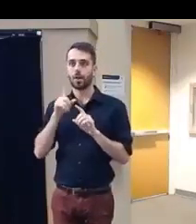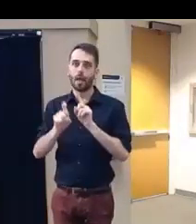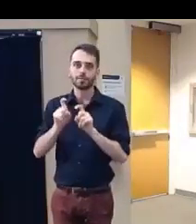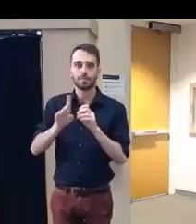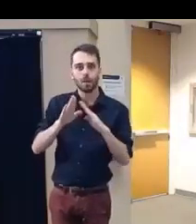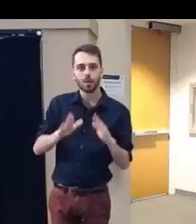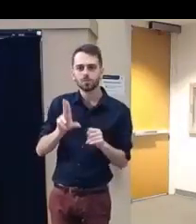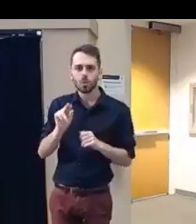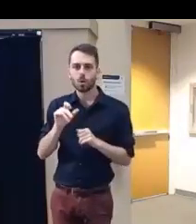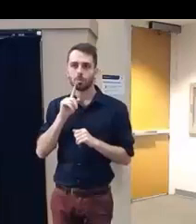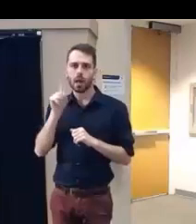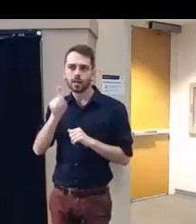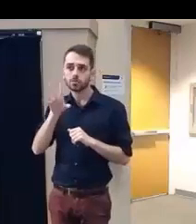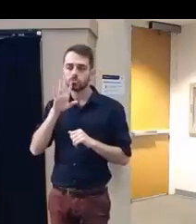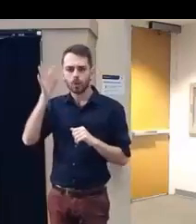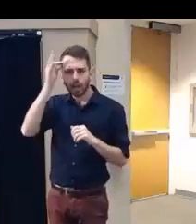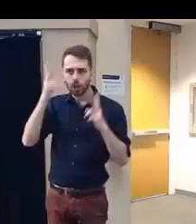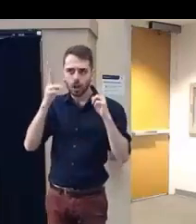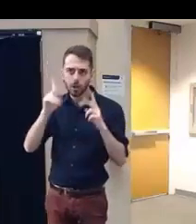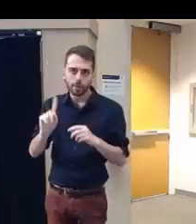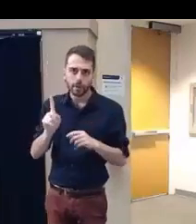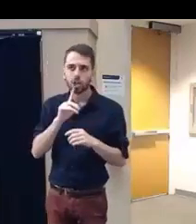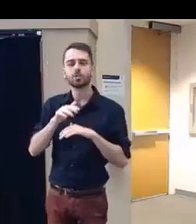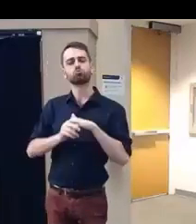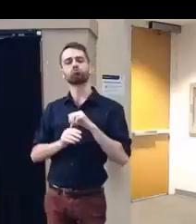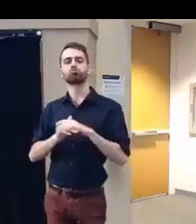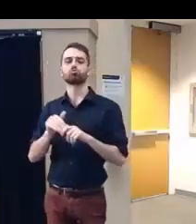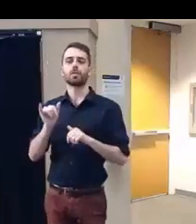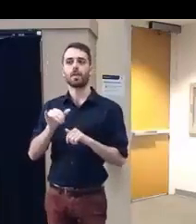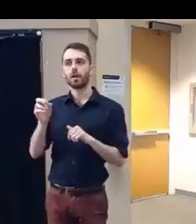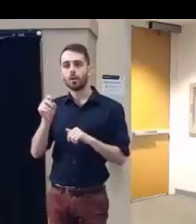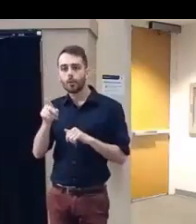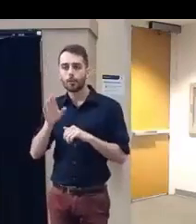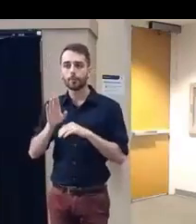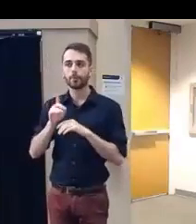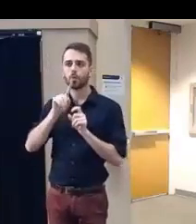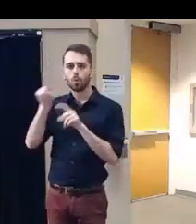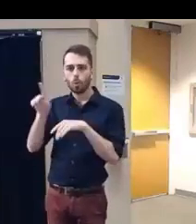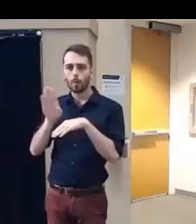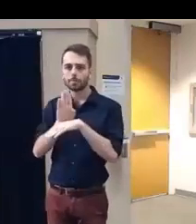Worse places of worship or businesses owned by people of color things like that that I think